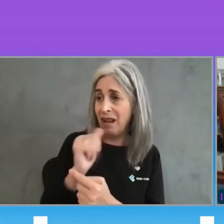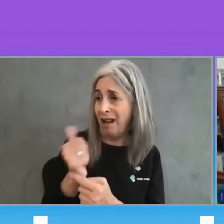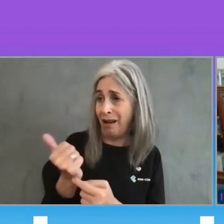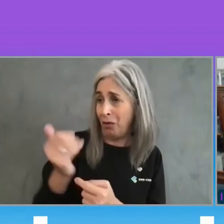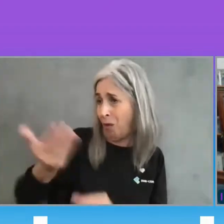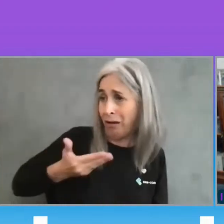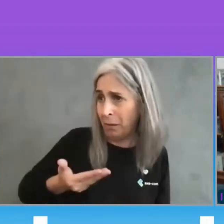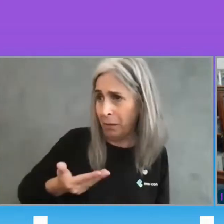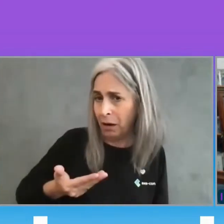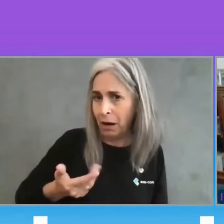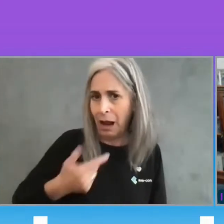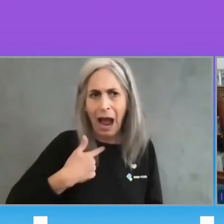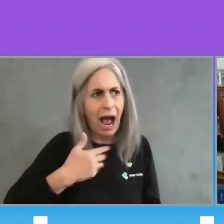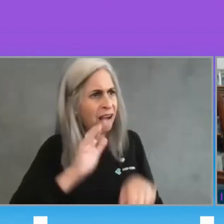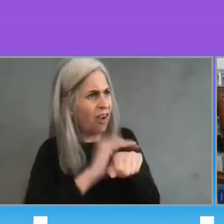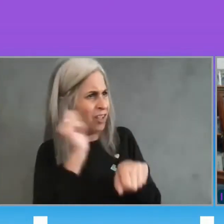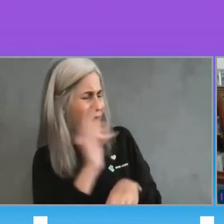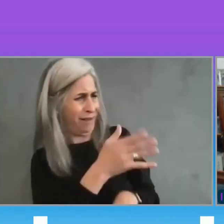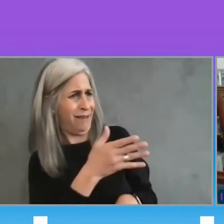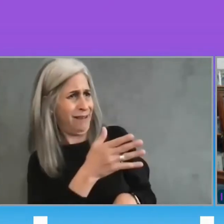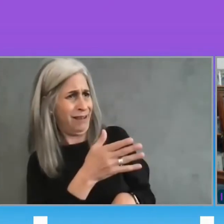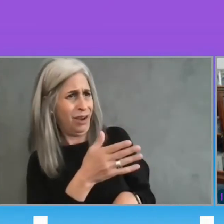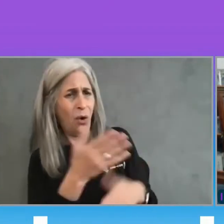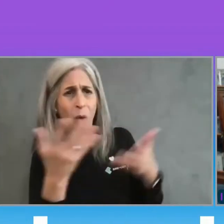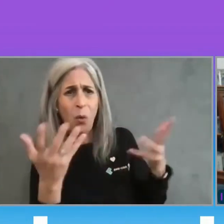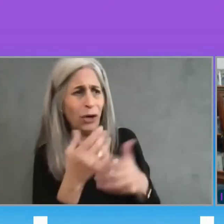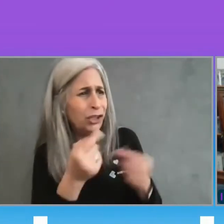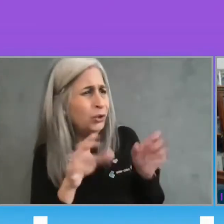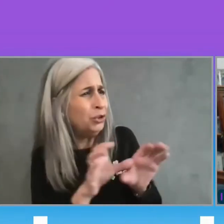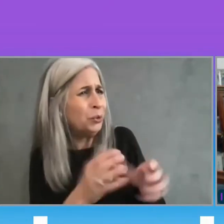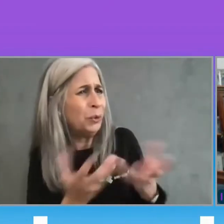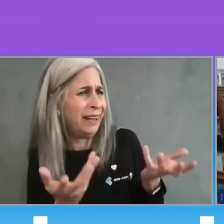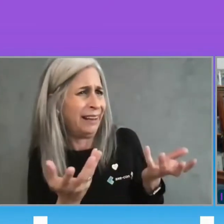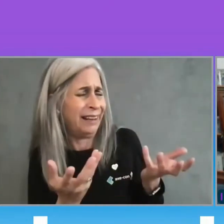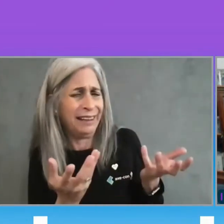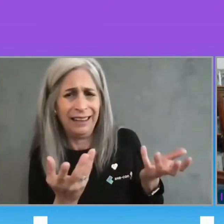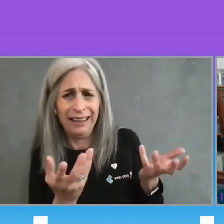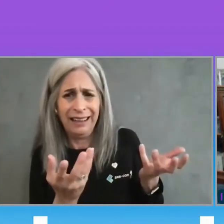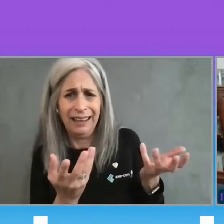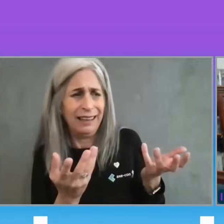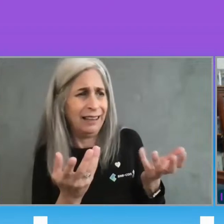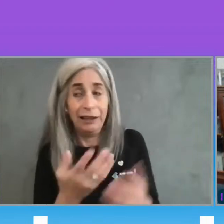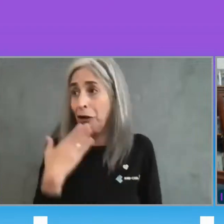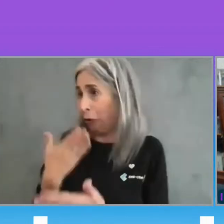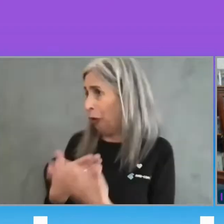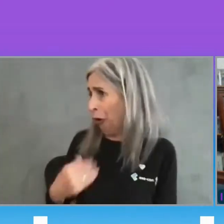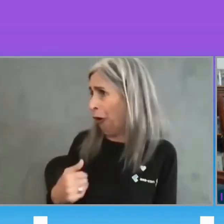disability access. And I actually called them up, you know, Secretary Duffy and said,